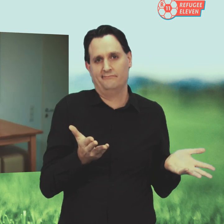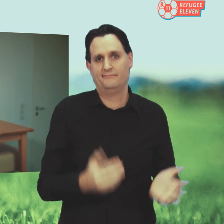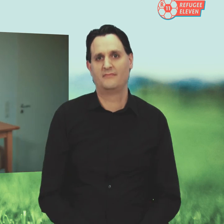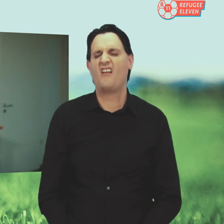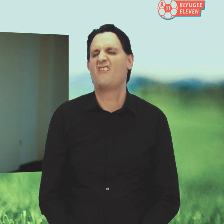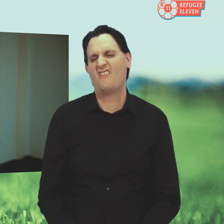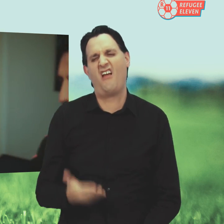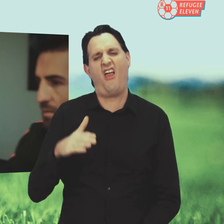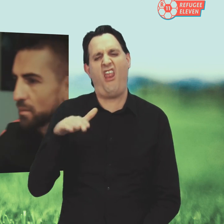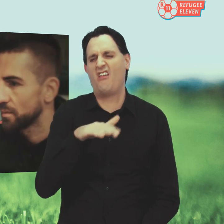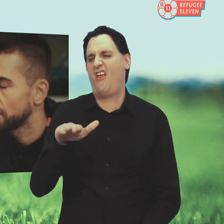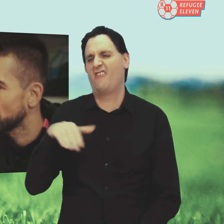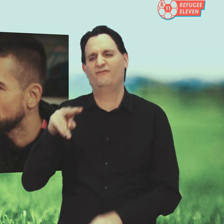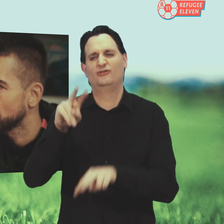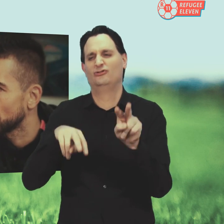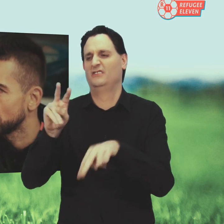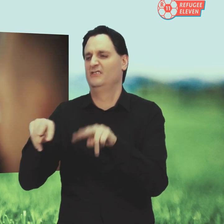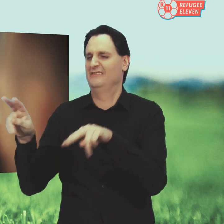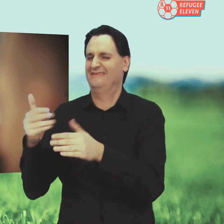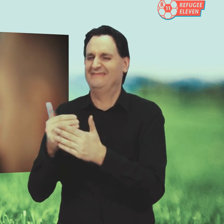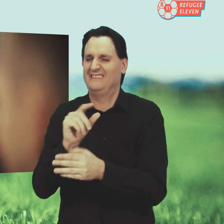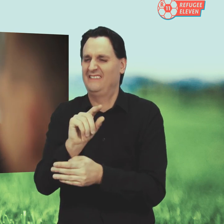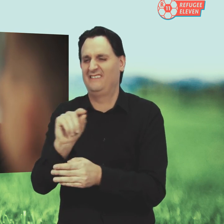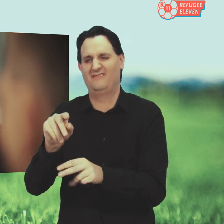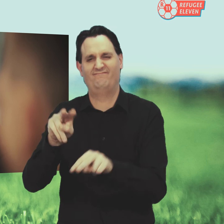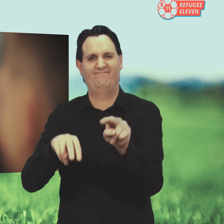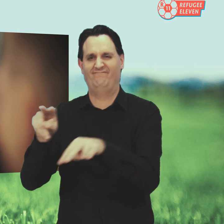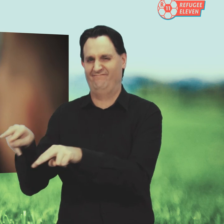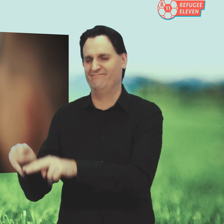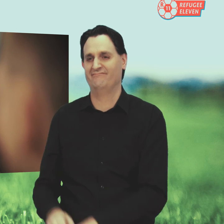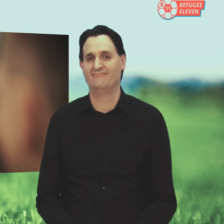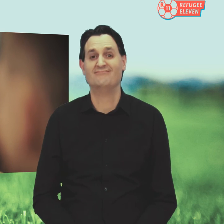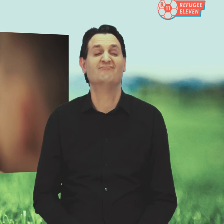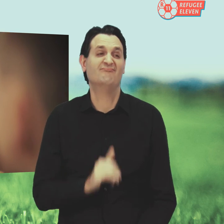It's different from country to country... the kind of answer you get.